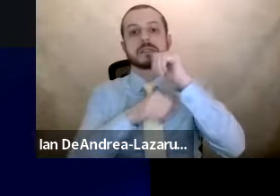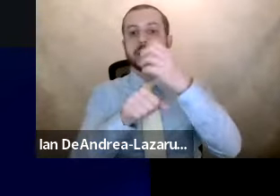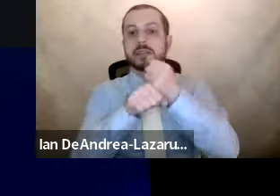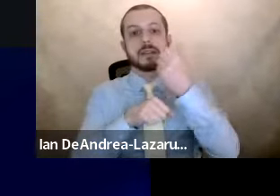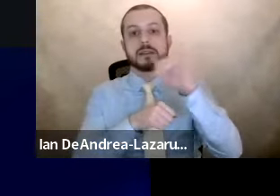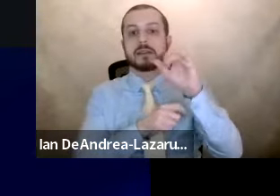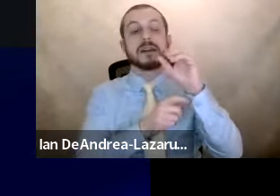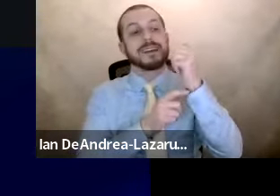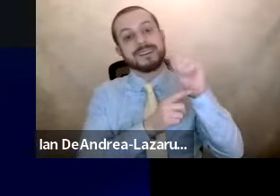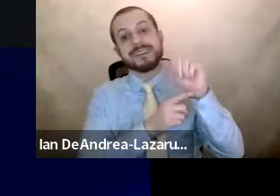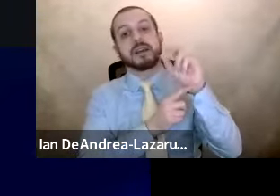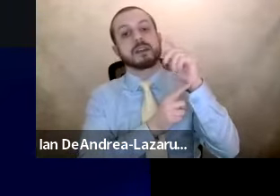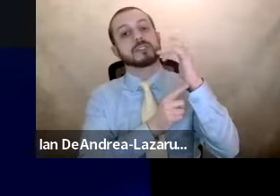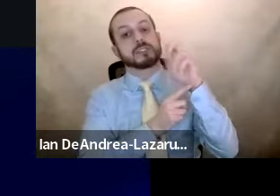We have the carotid arteries, which are the two major arteries feeding into the brain. If there's a blockage or occlusion there, the entire brain is lacking axe Jen.